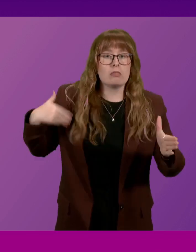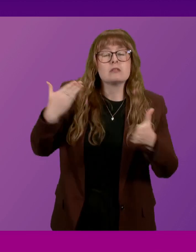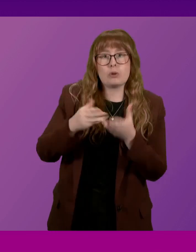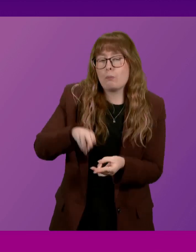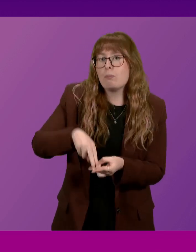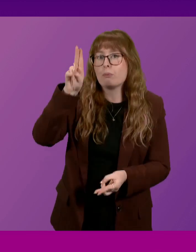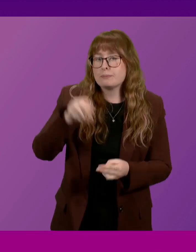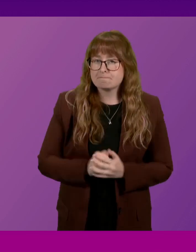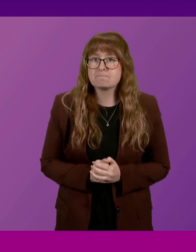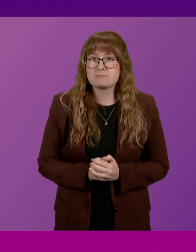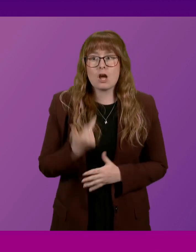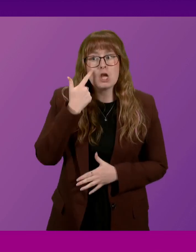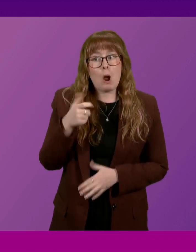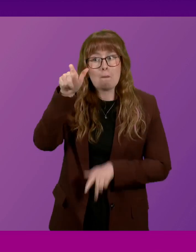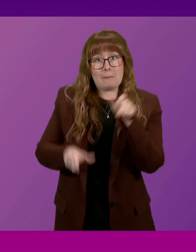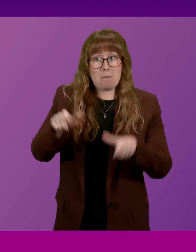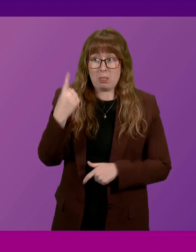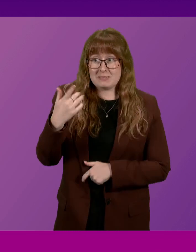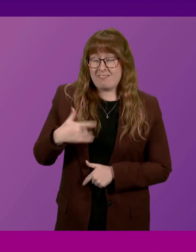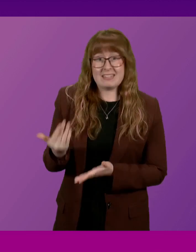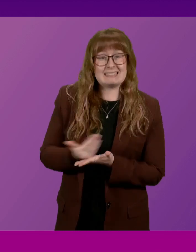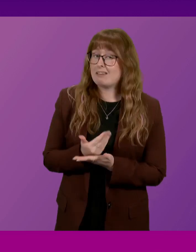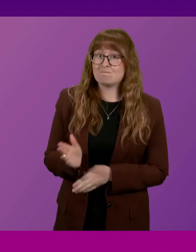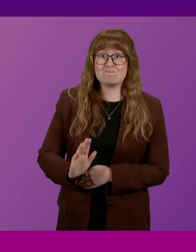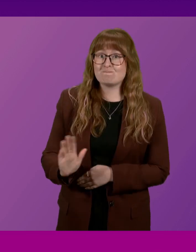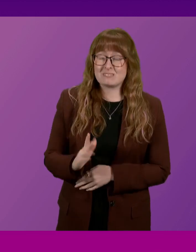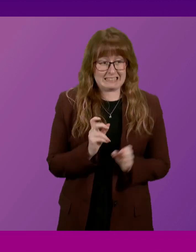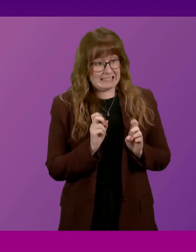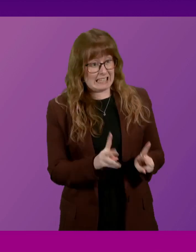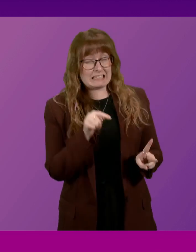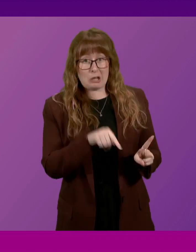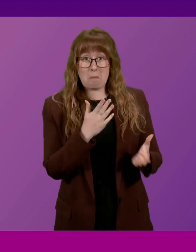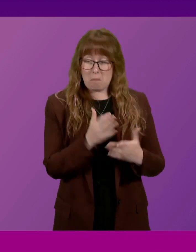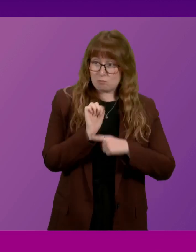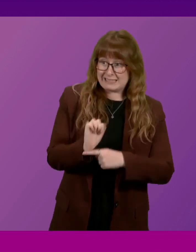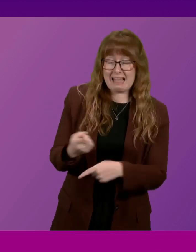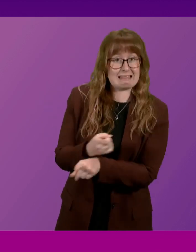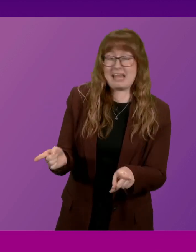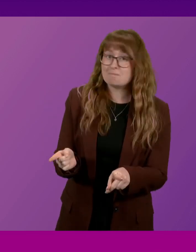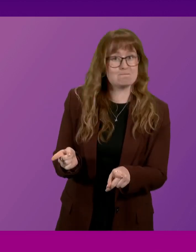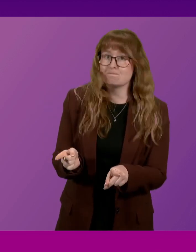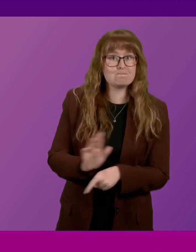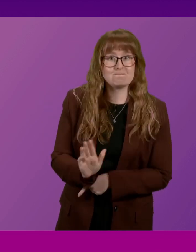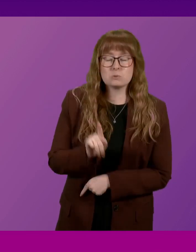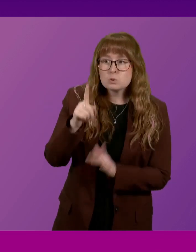Young people do not feel safe. The system does not protect them. What does John Swinney have to